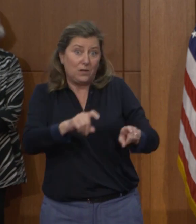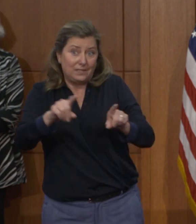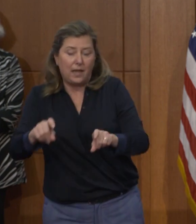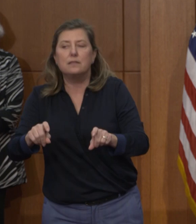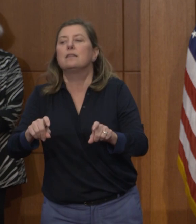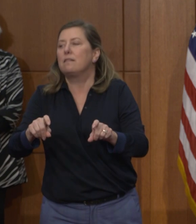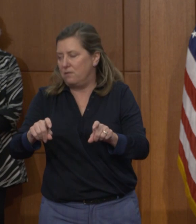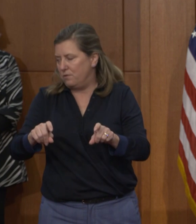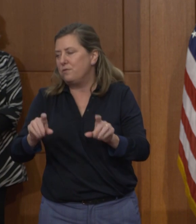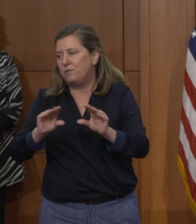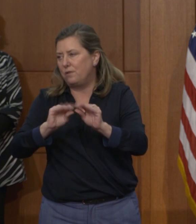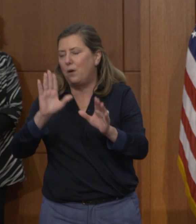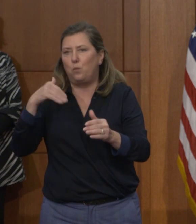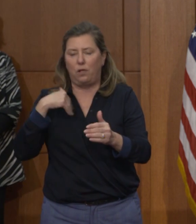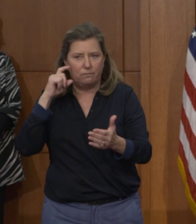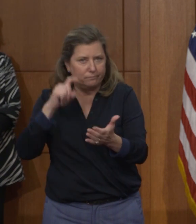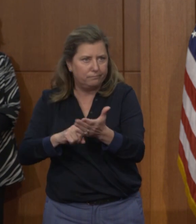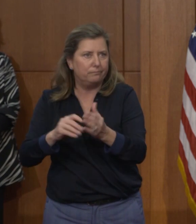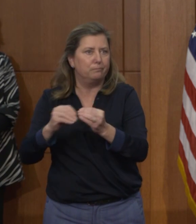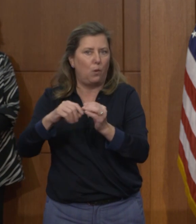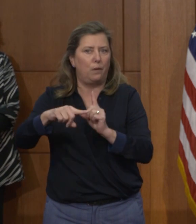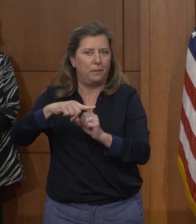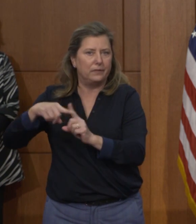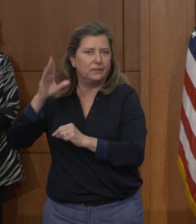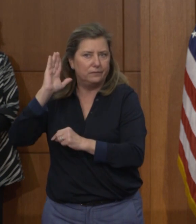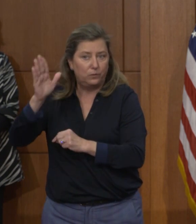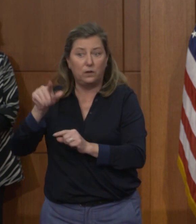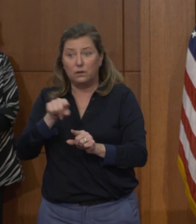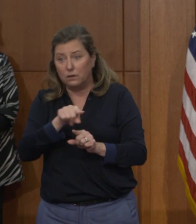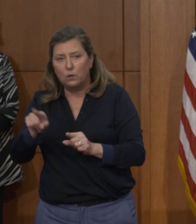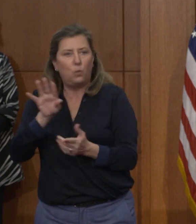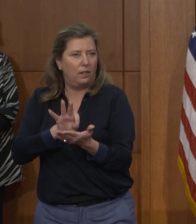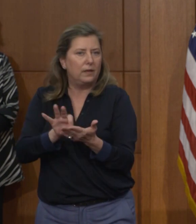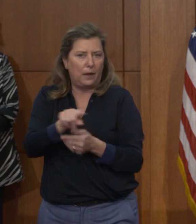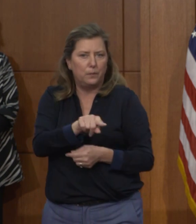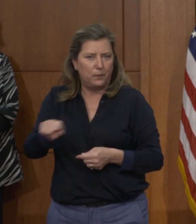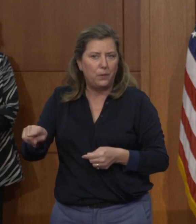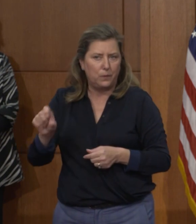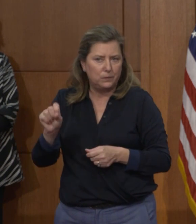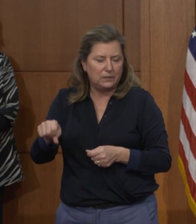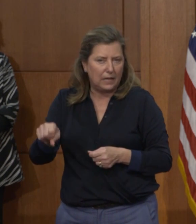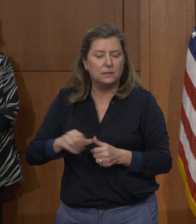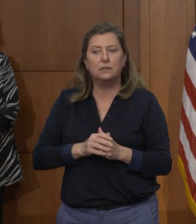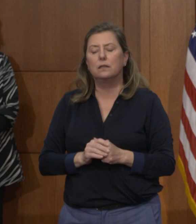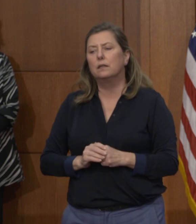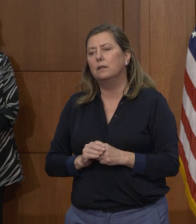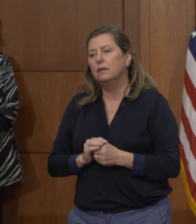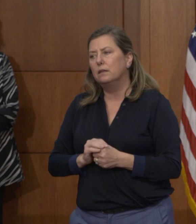is it expected that we're seeing case counts continued to rise right now? Is that right? Yeah. So I think that is an a that is expected,